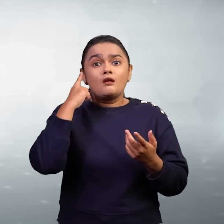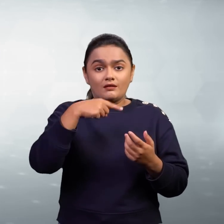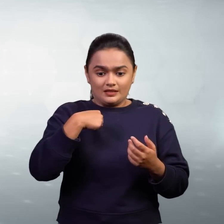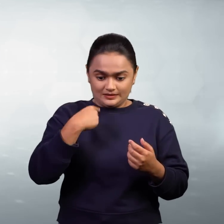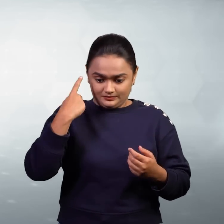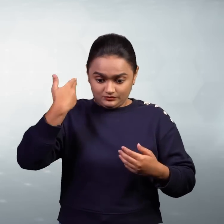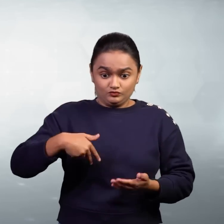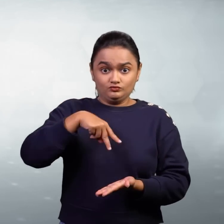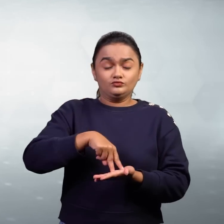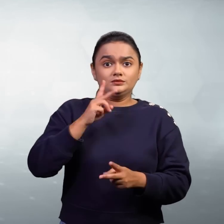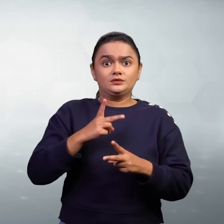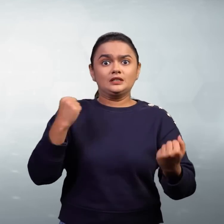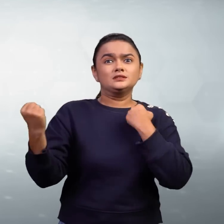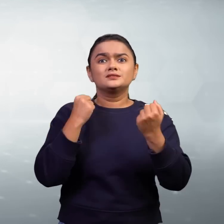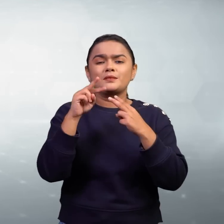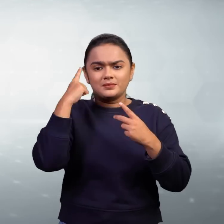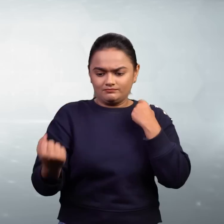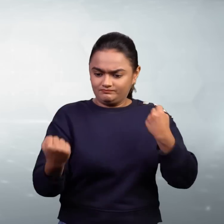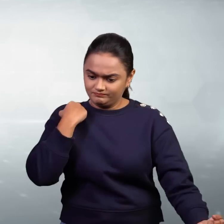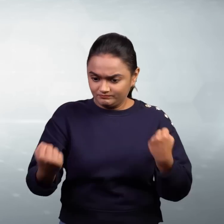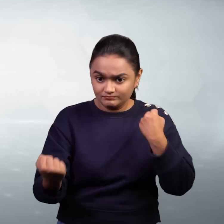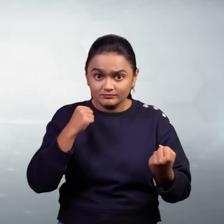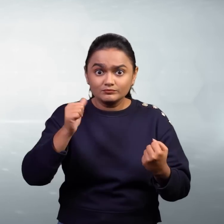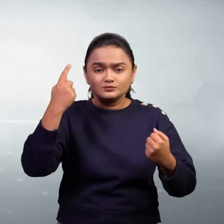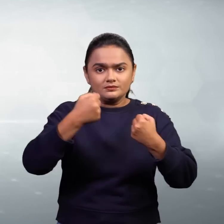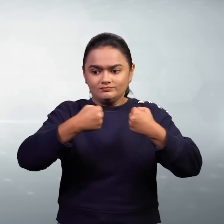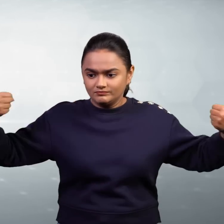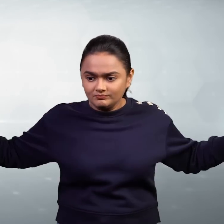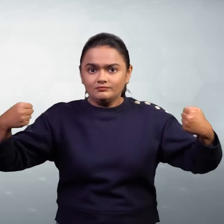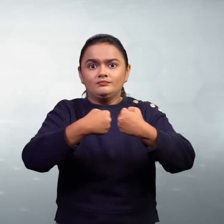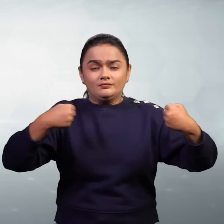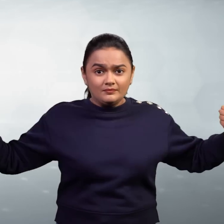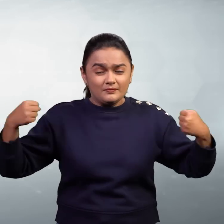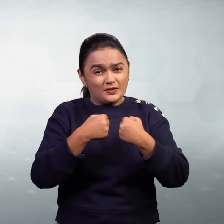You can also engage in strength training, like lifting weights, using resistance bands, etc.